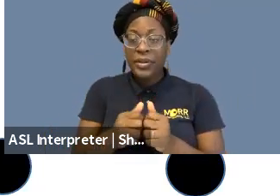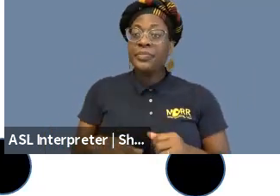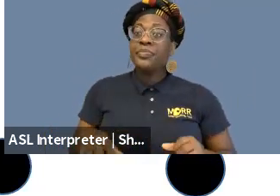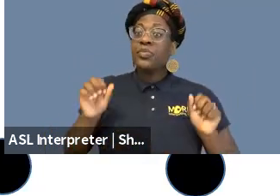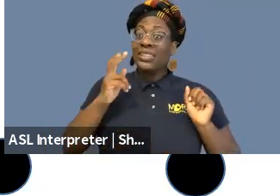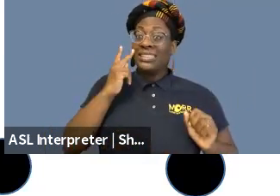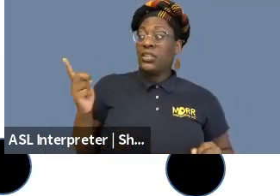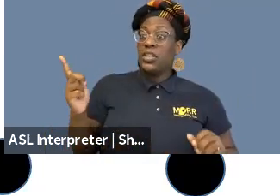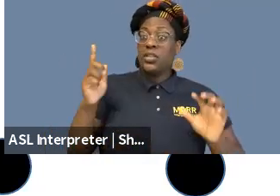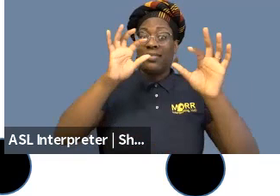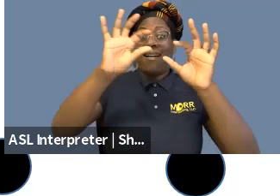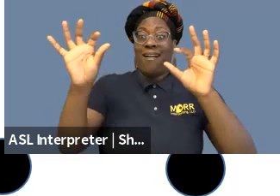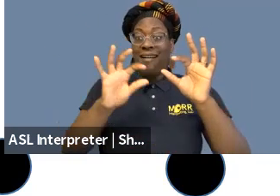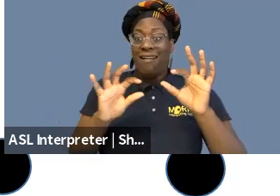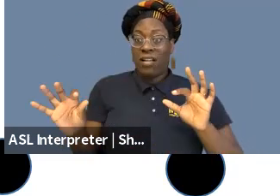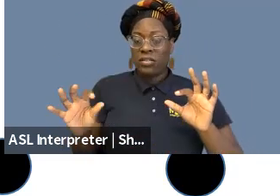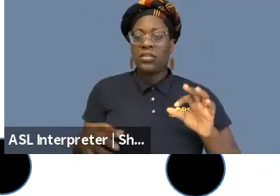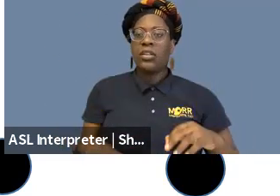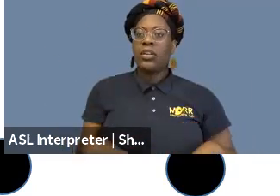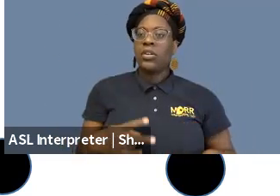data) and the other three (as the other set of data).